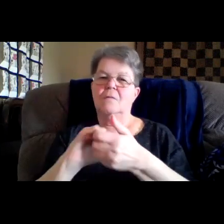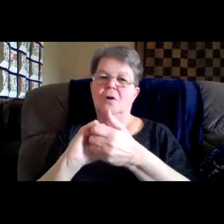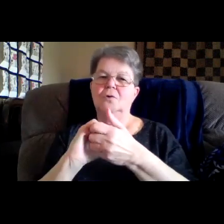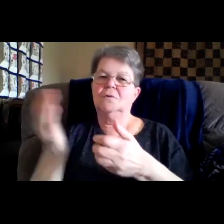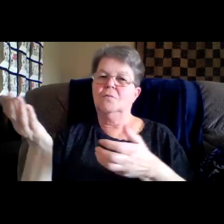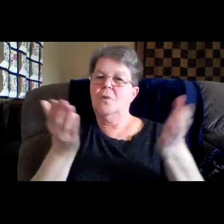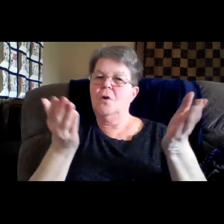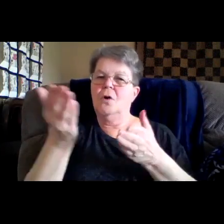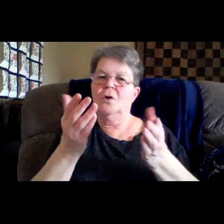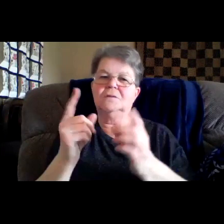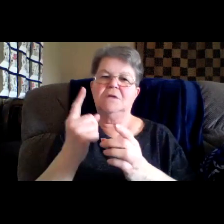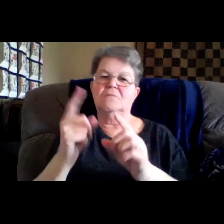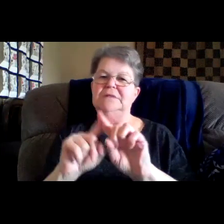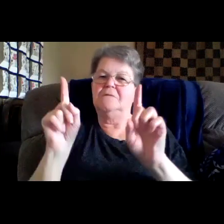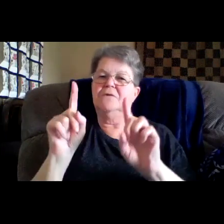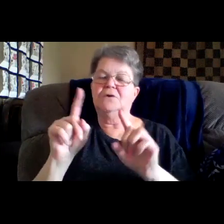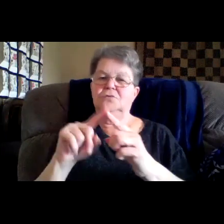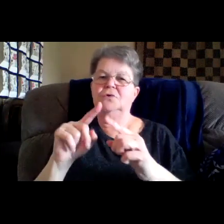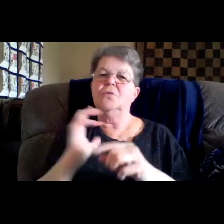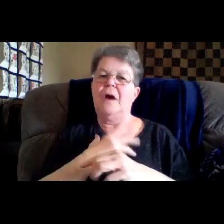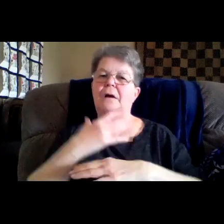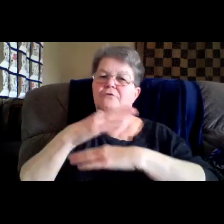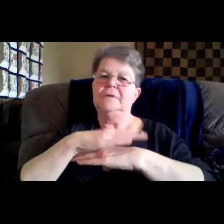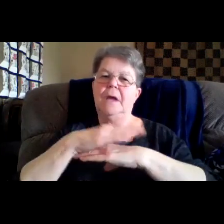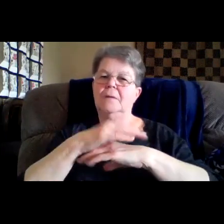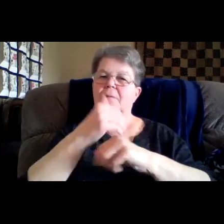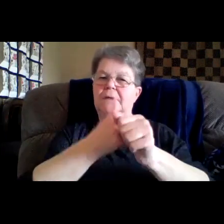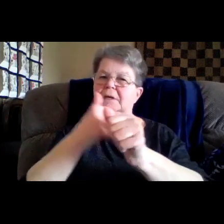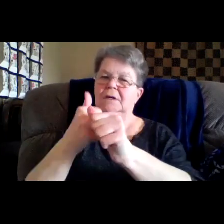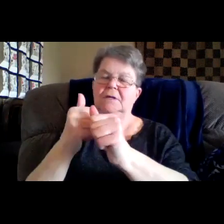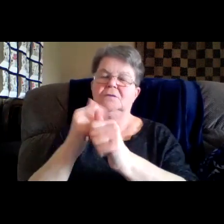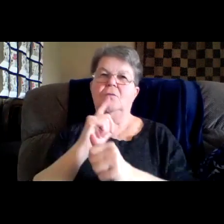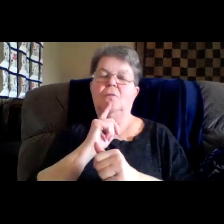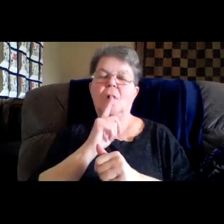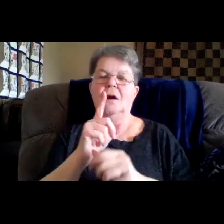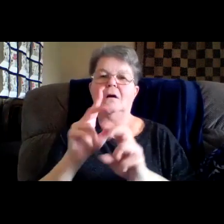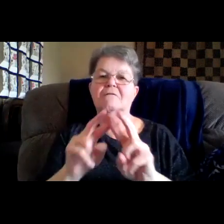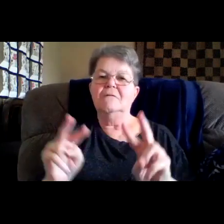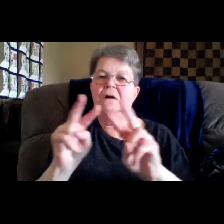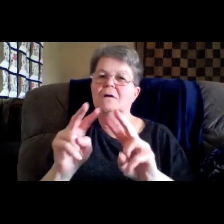to the table and each has been invaluable. Some have been more deeply involved than others,